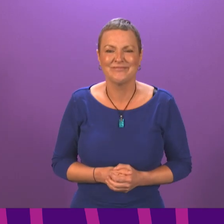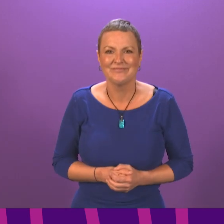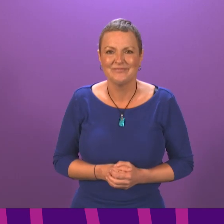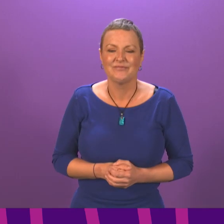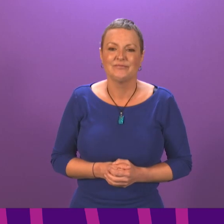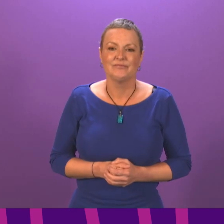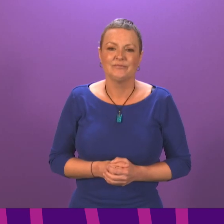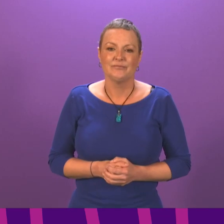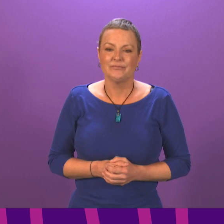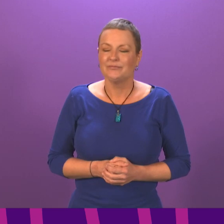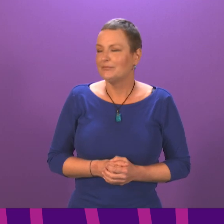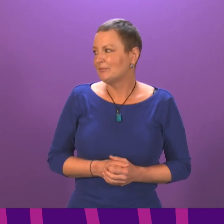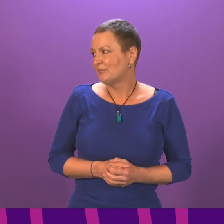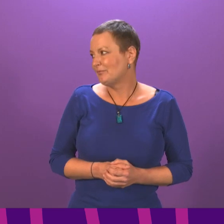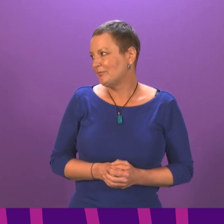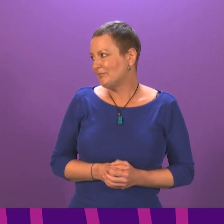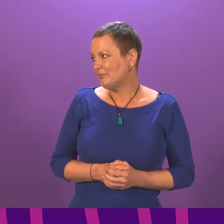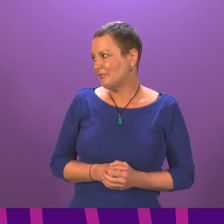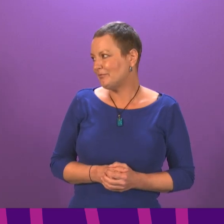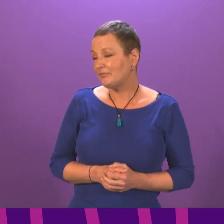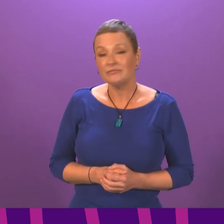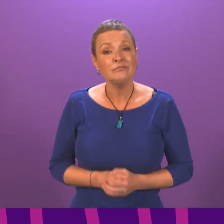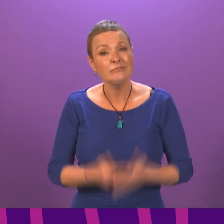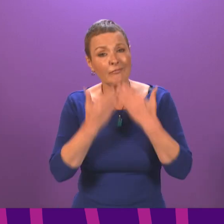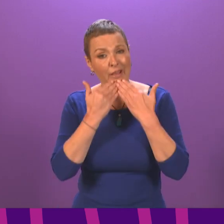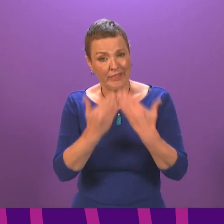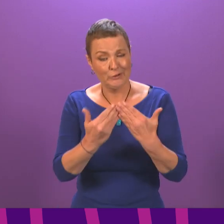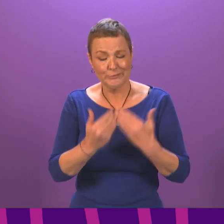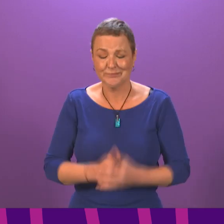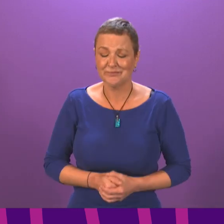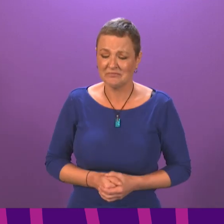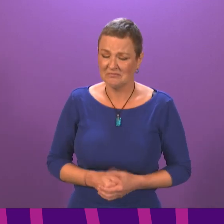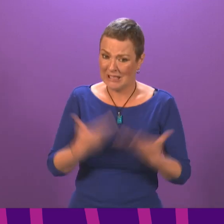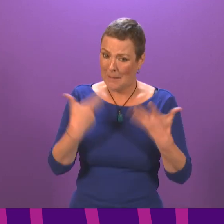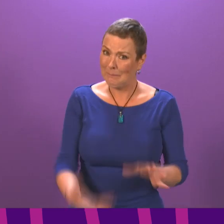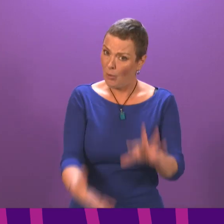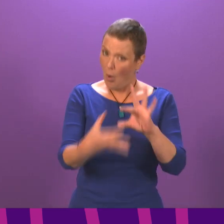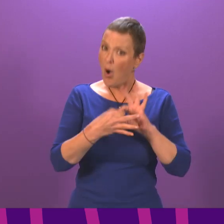Maurice Corry (West Scotland) (Con): I have been contacted yet again by pharmacies